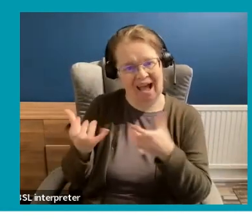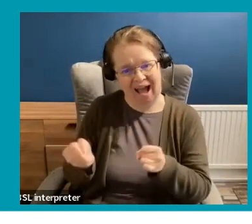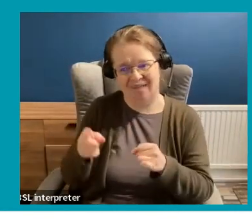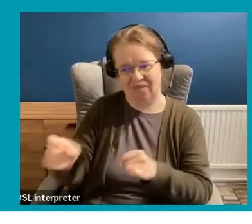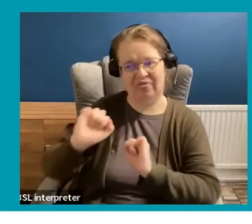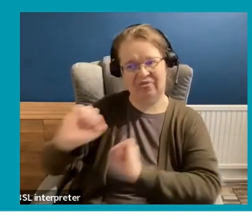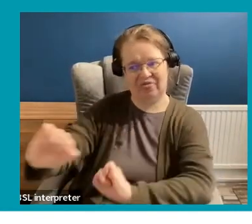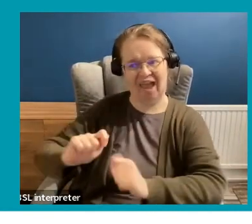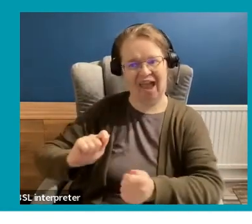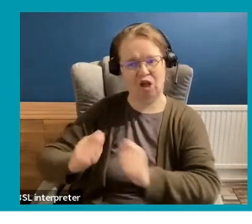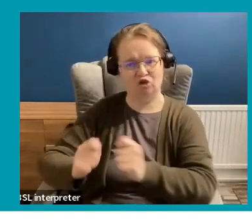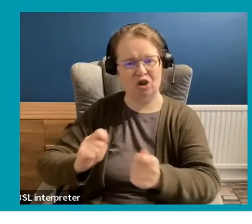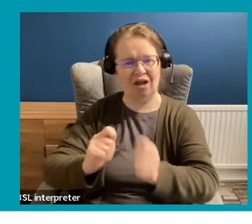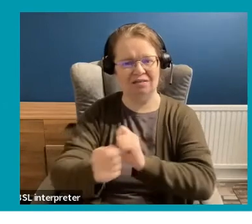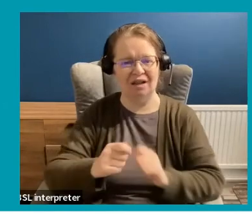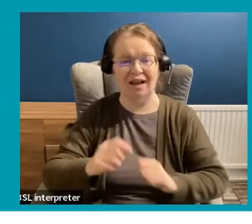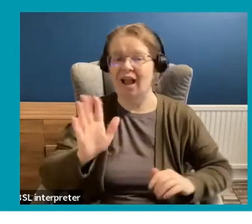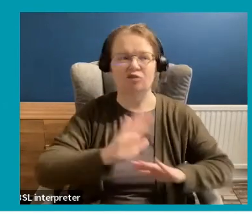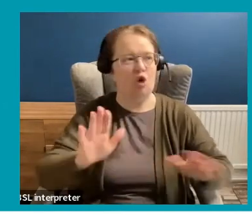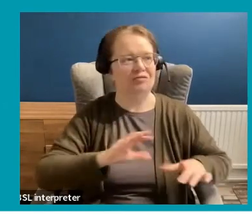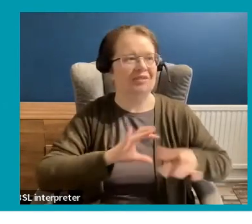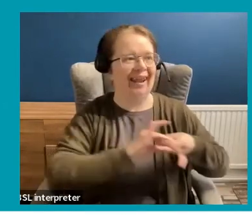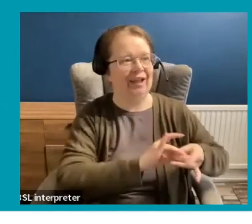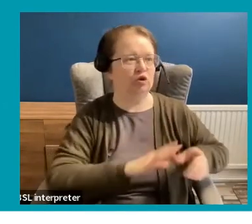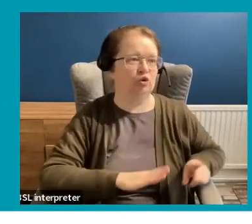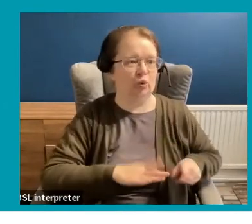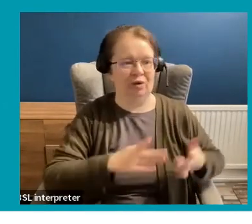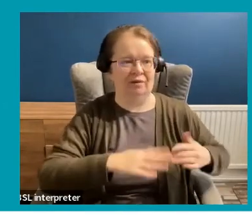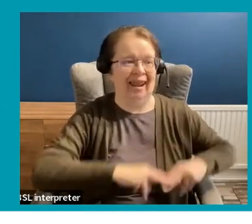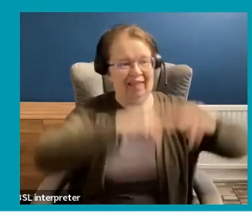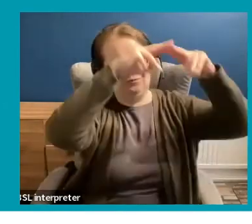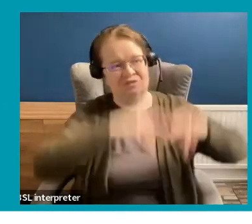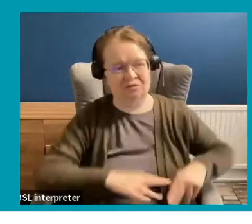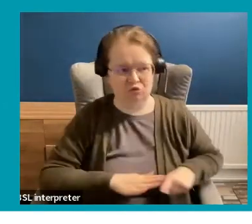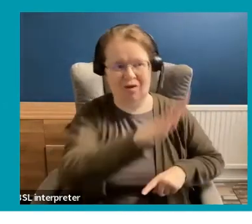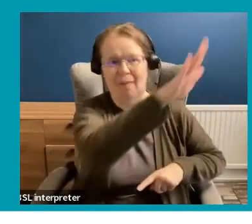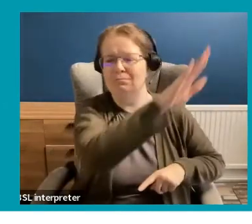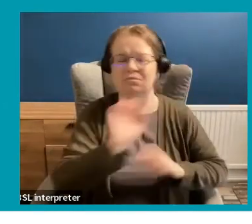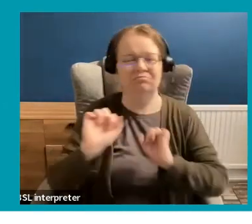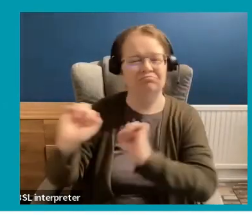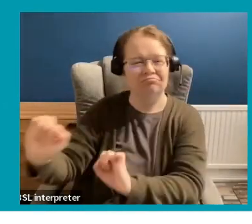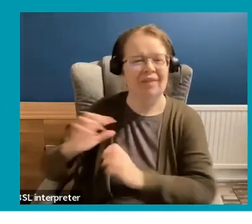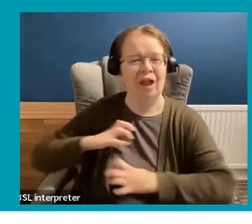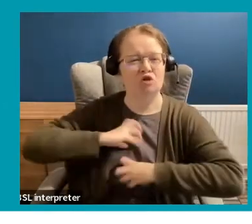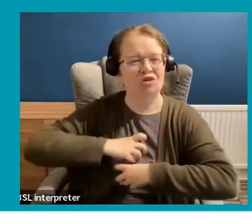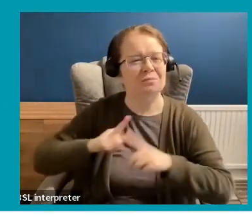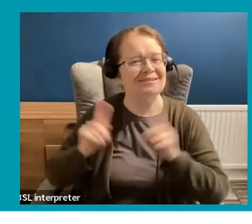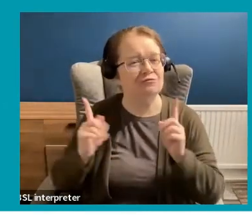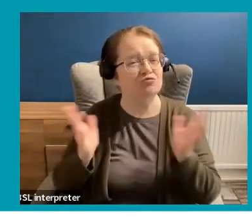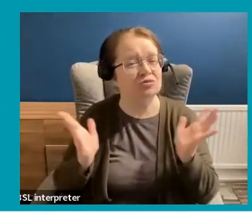Which might not be around ramps or lists, it could be about different things. Absolutely. Definitely.